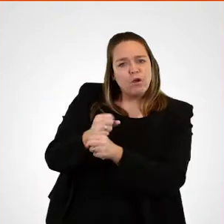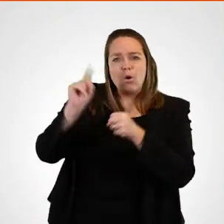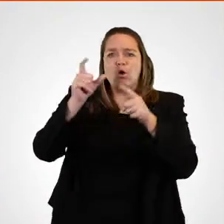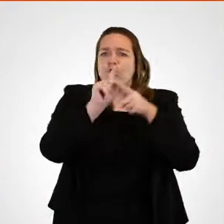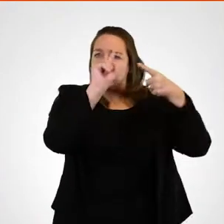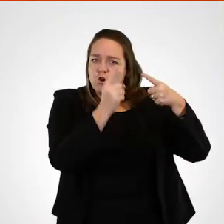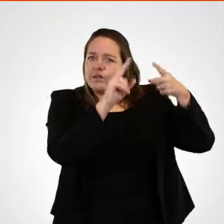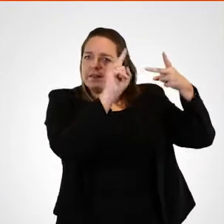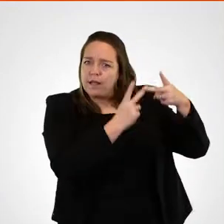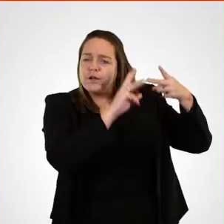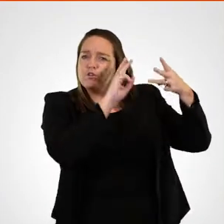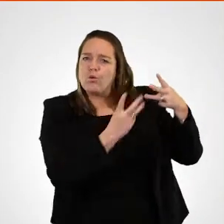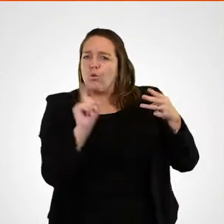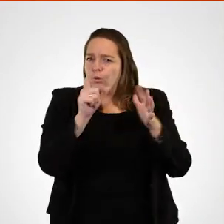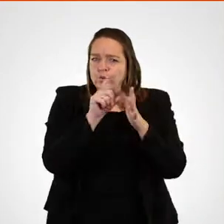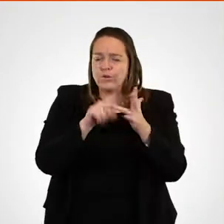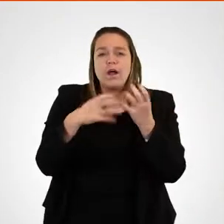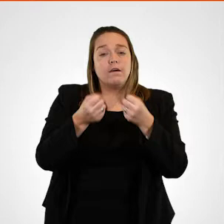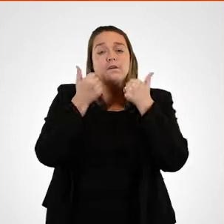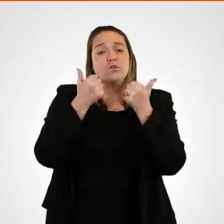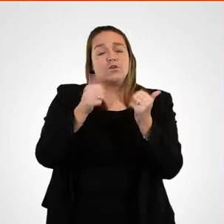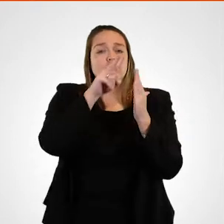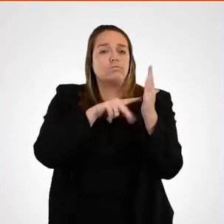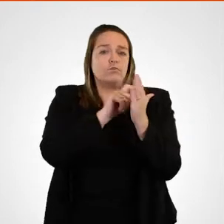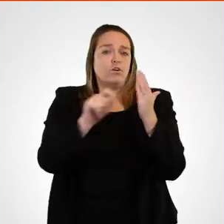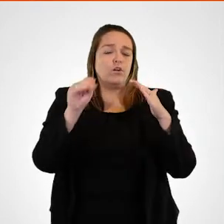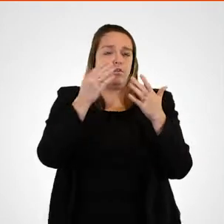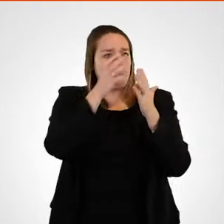and there is some very good literature on teaching students to summarise.